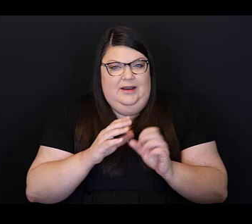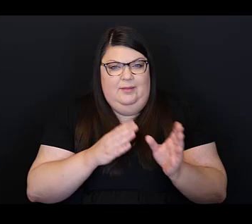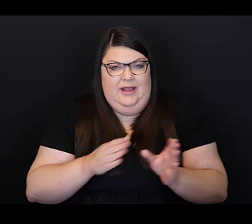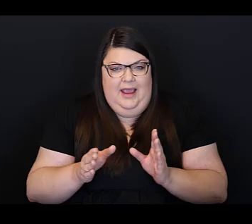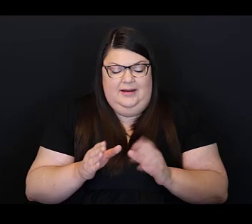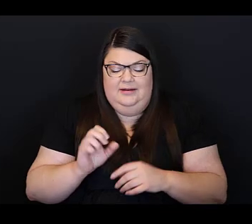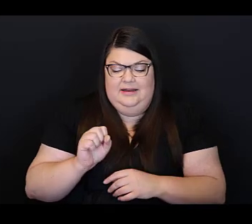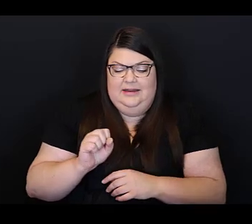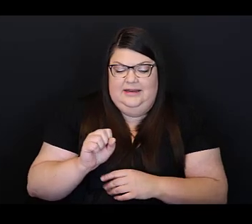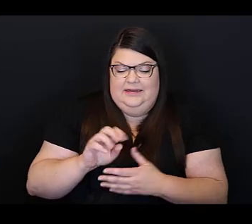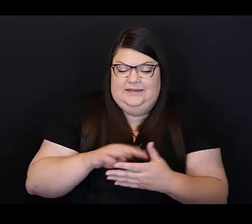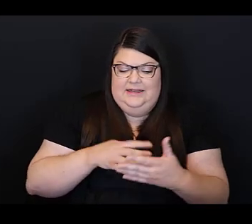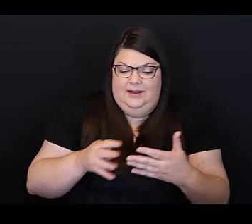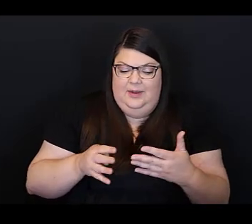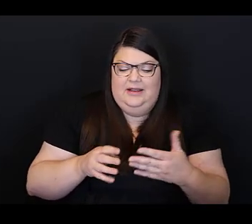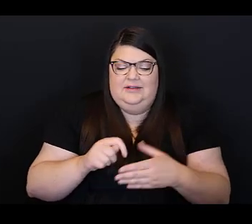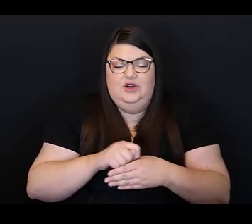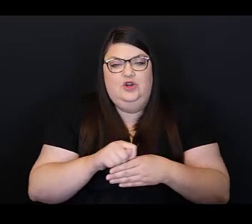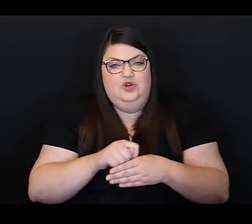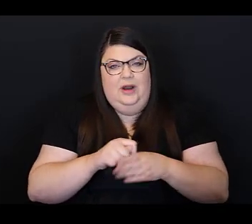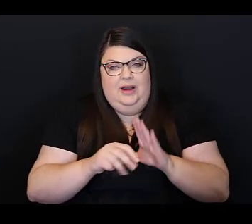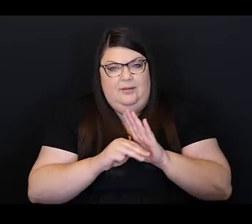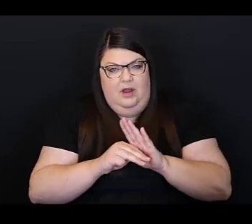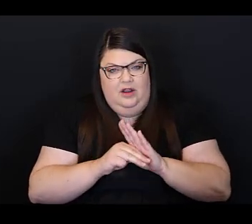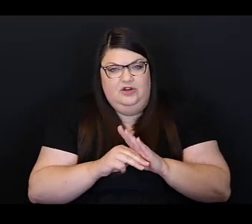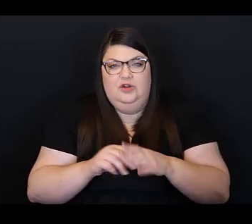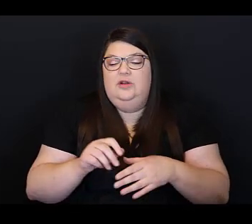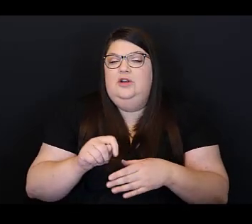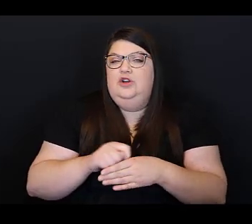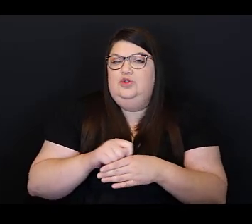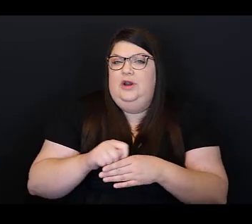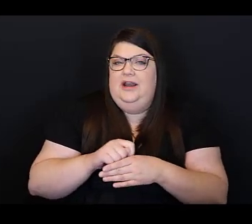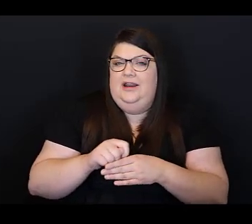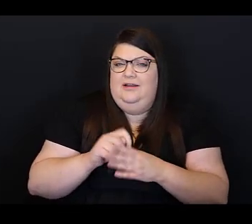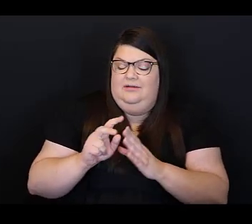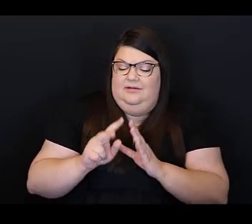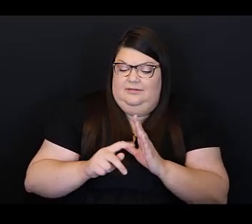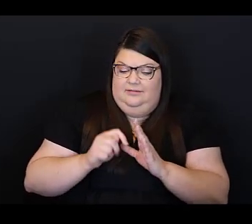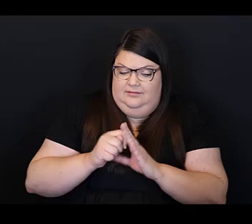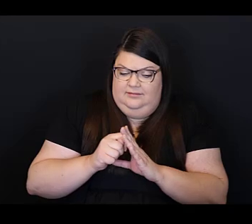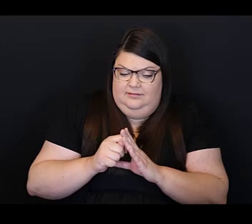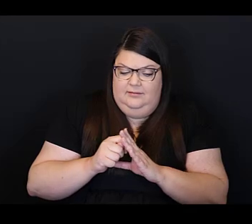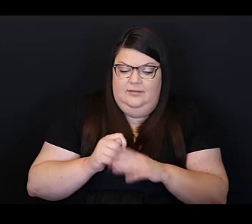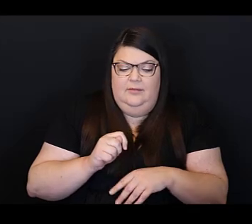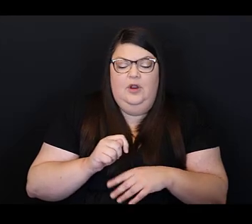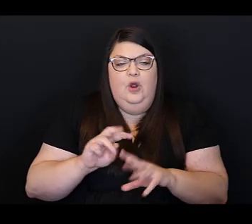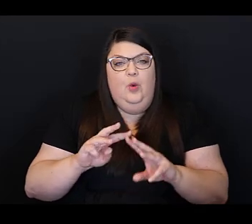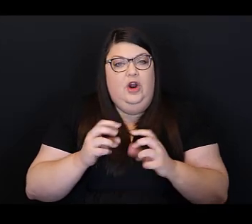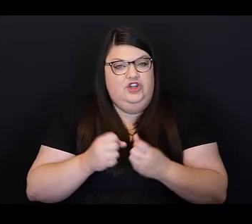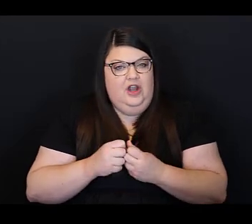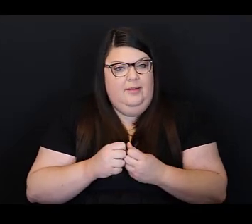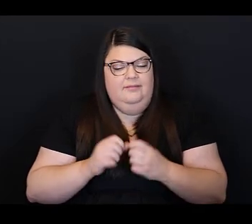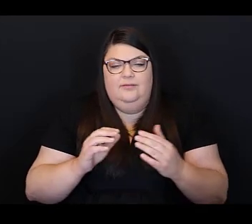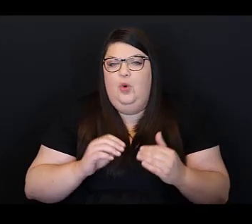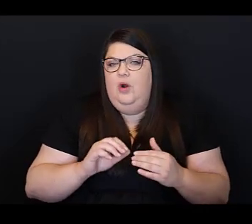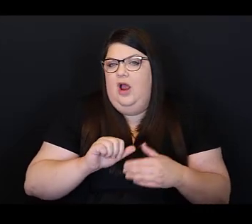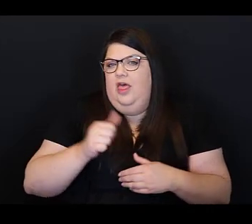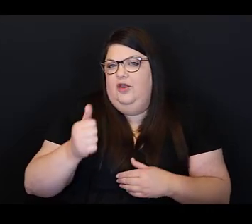syllabus, training module, training video or webinar, workshop, other—select this option if